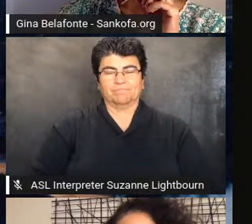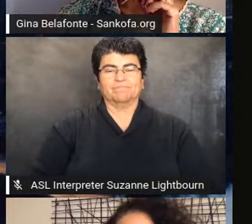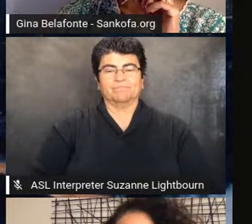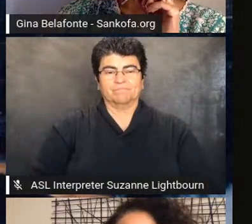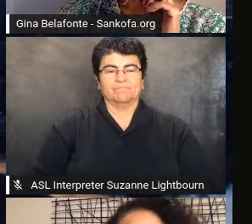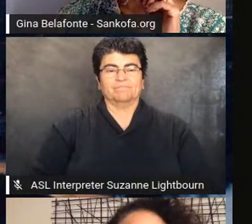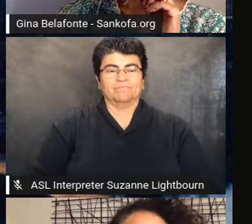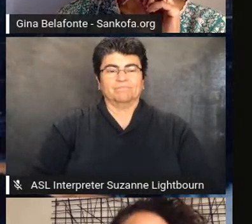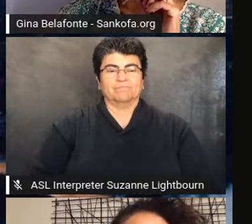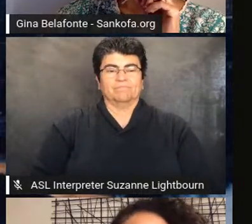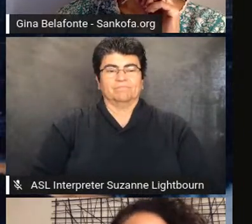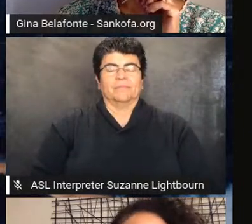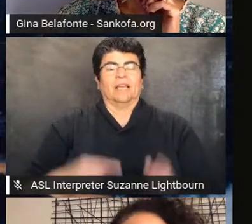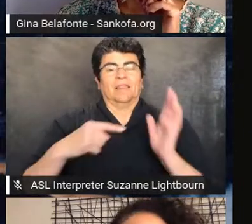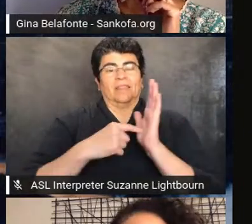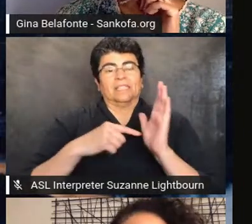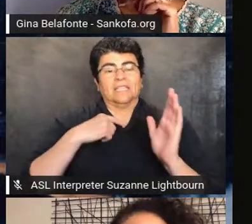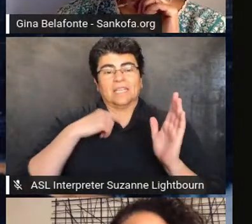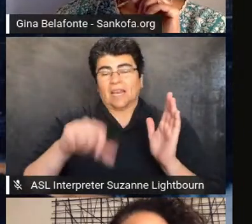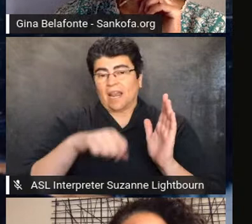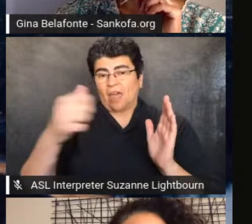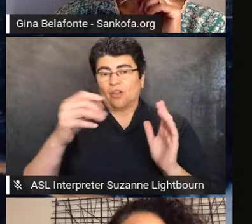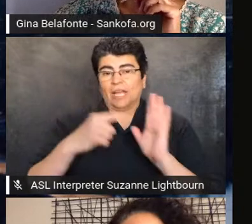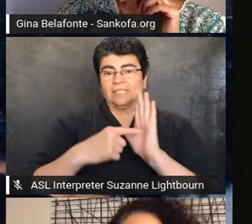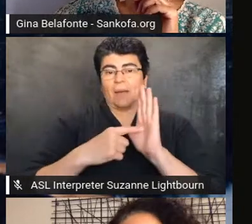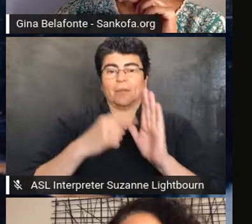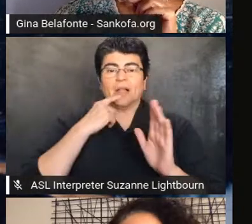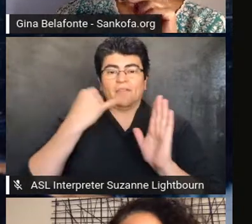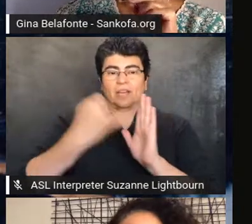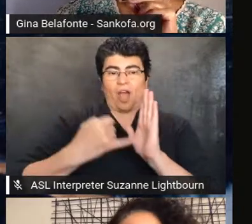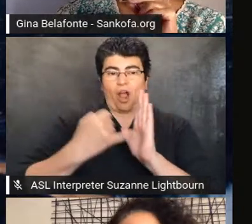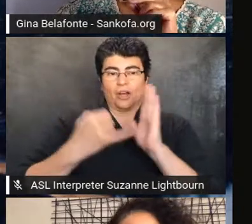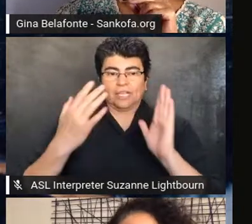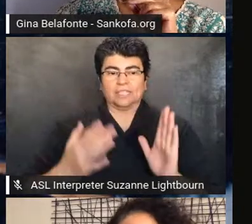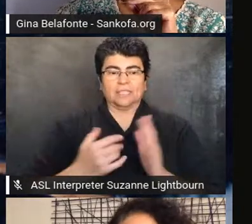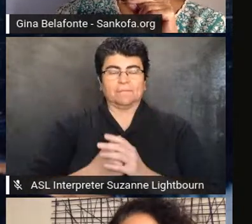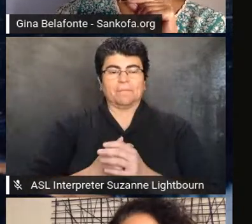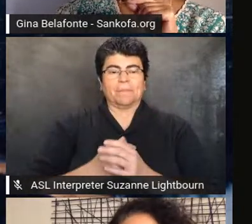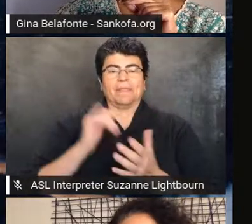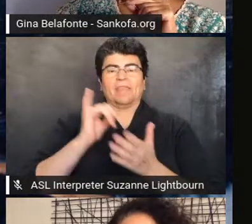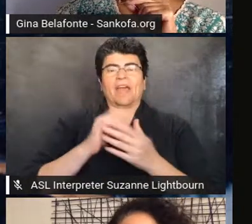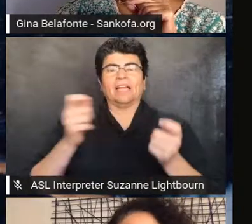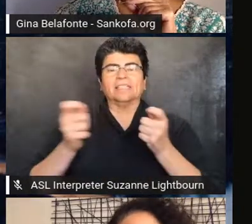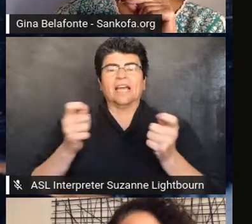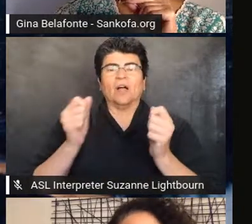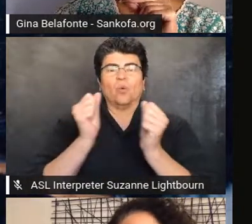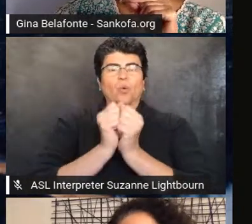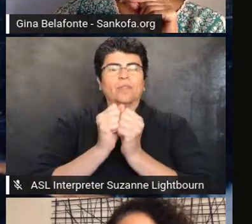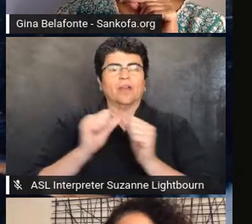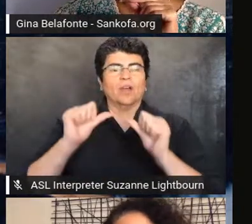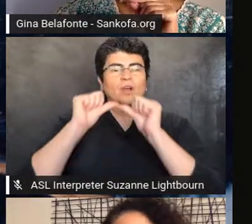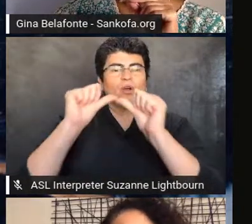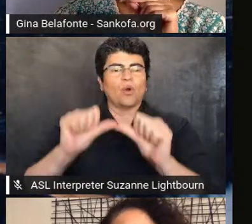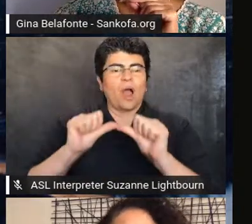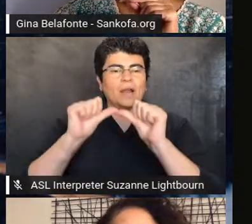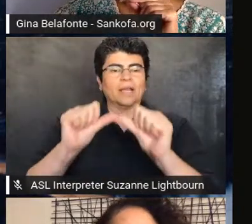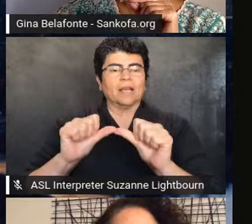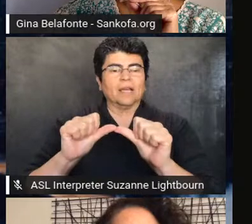This is another example of an artist that dealt with chronic conditions,